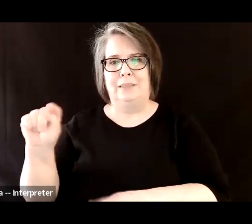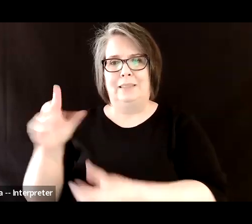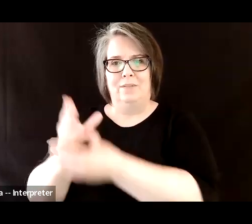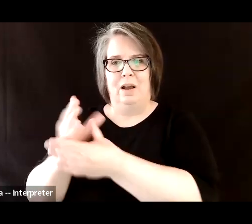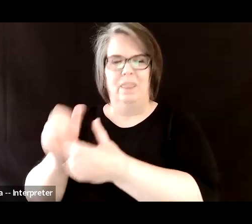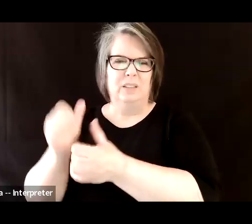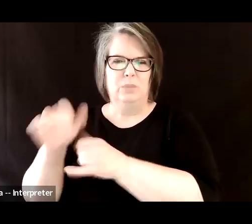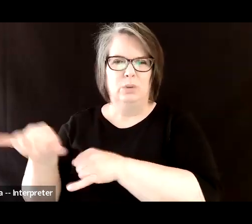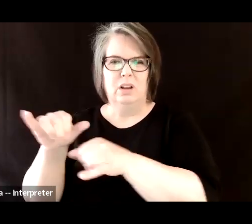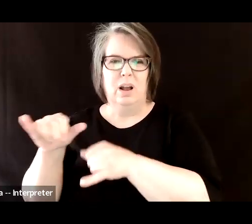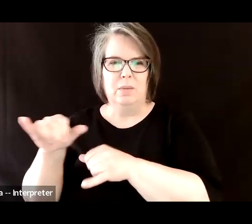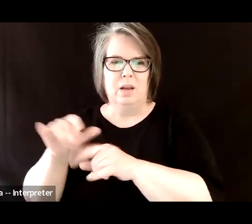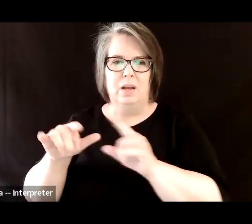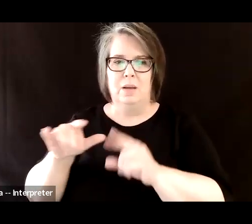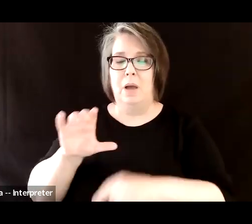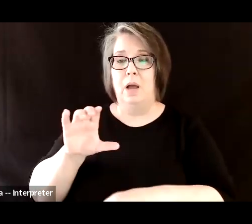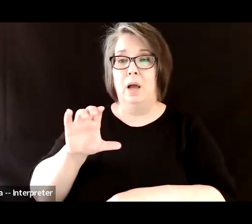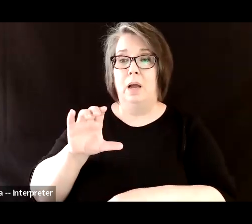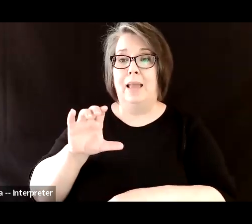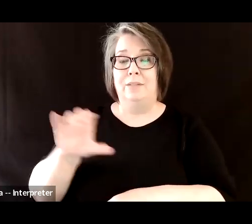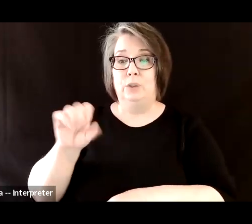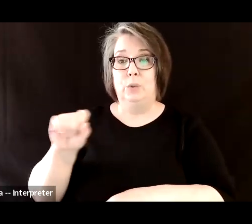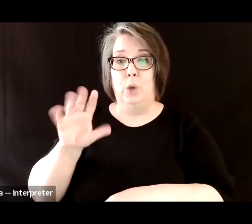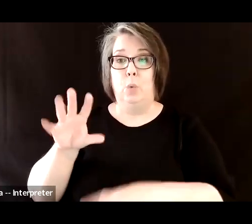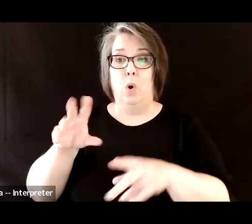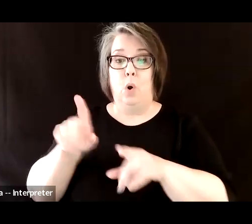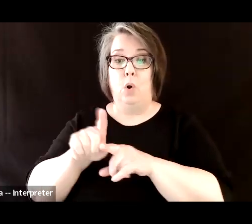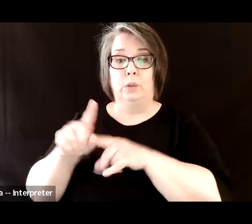Canvas Studio will also accept a VT T.